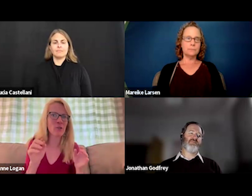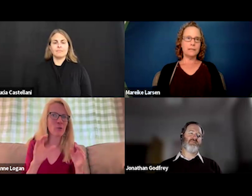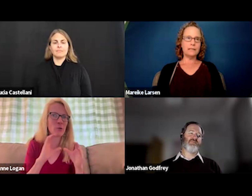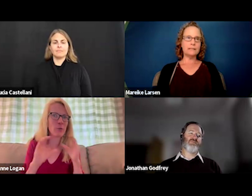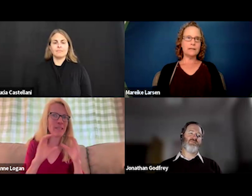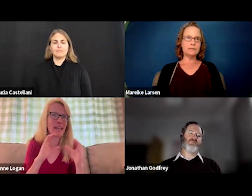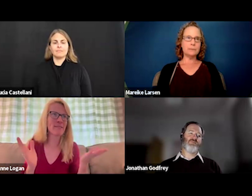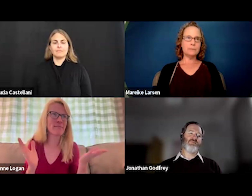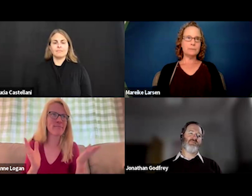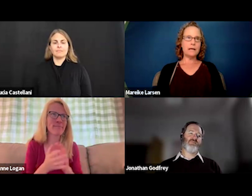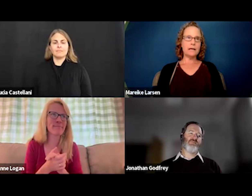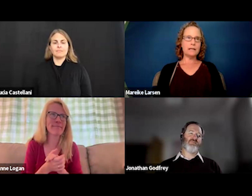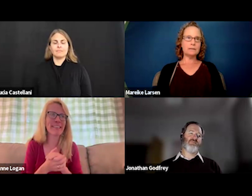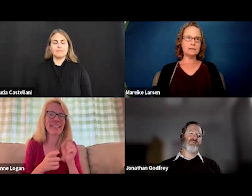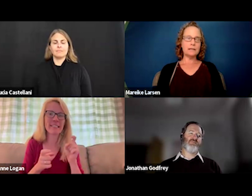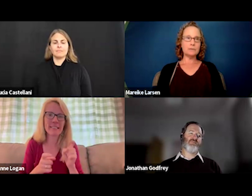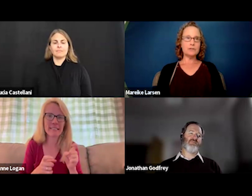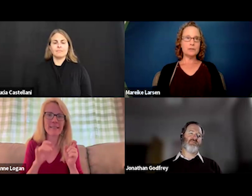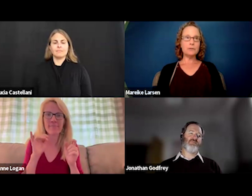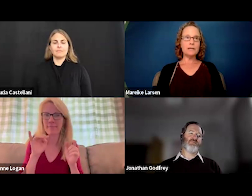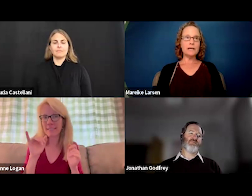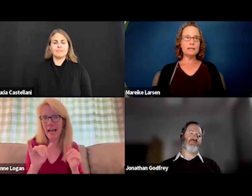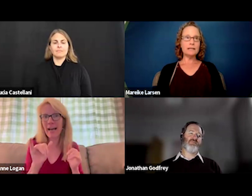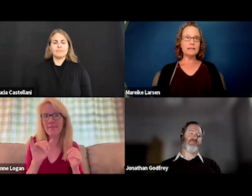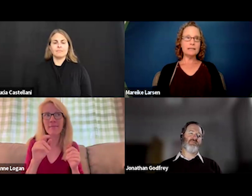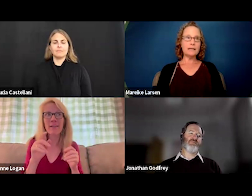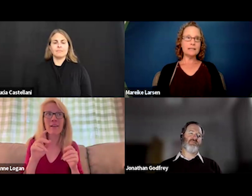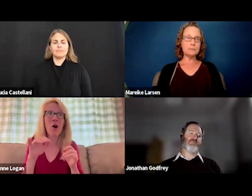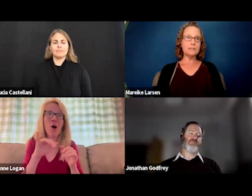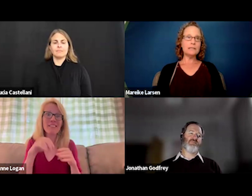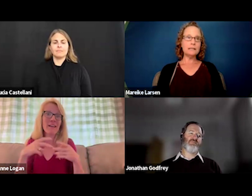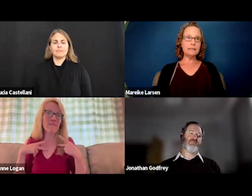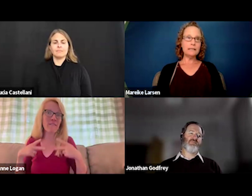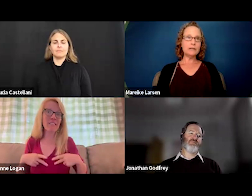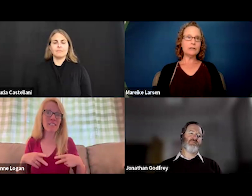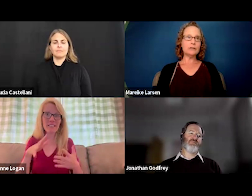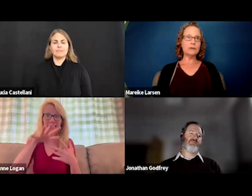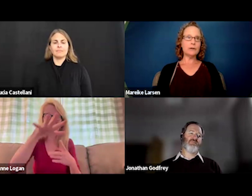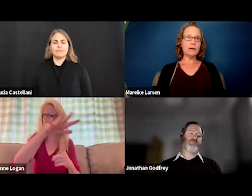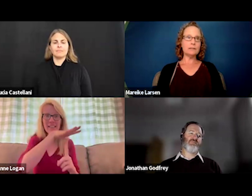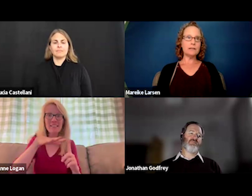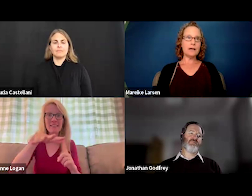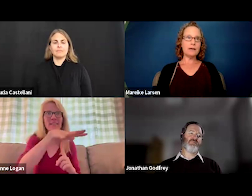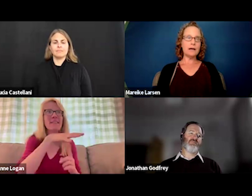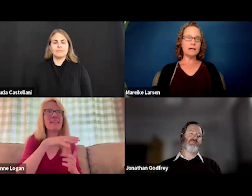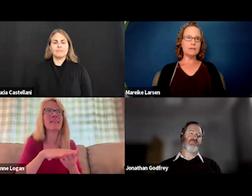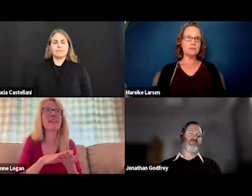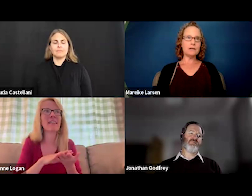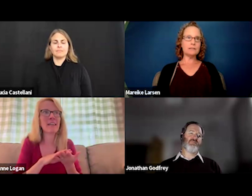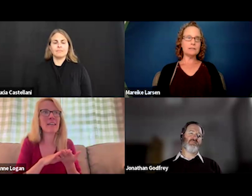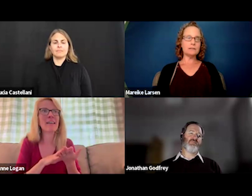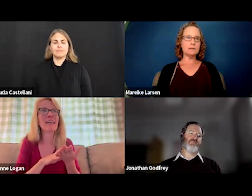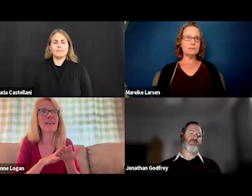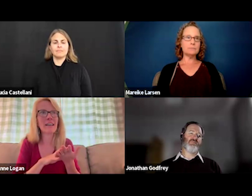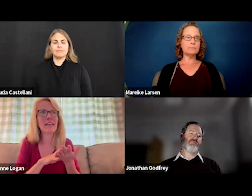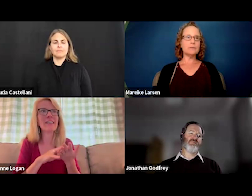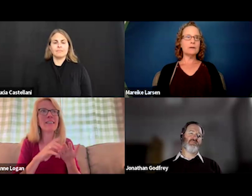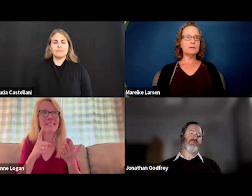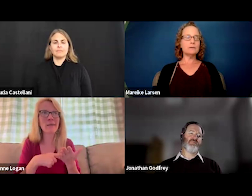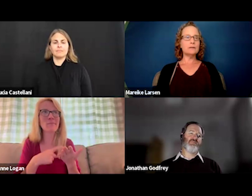Many deaf people rely on sign language to communicate, and they need that to be clear and to have high contrast.